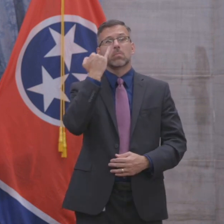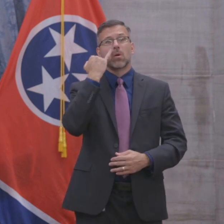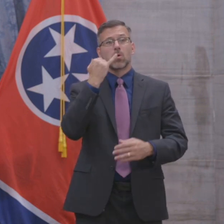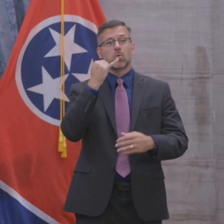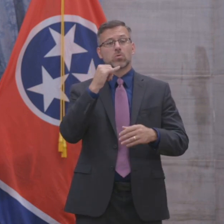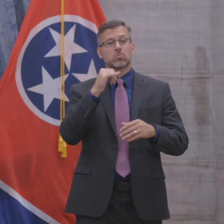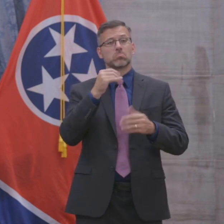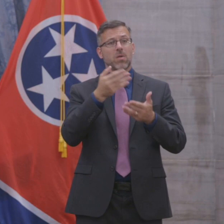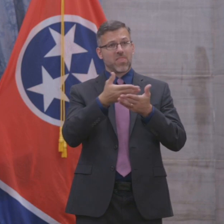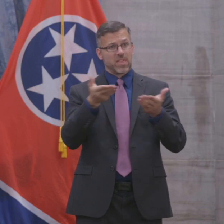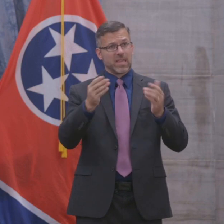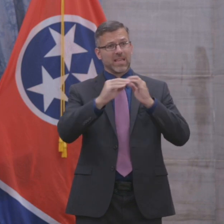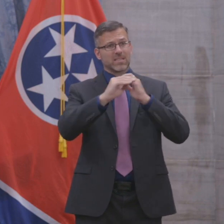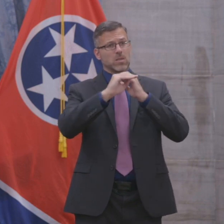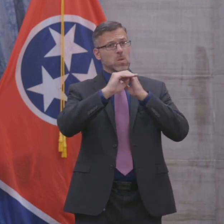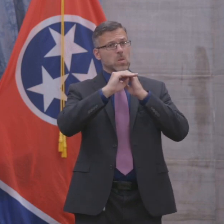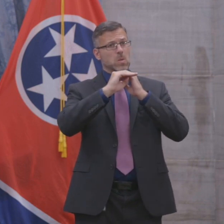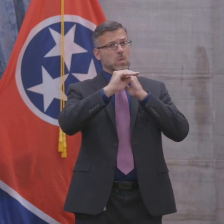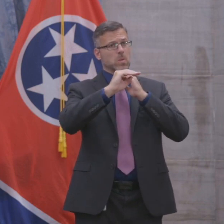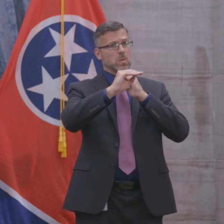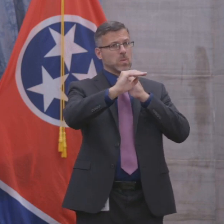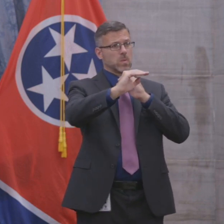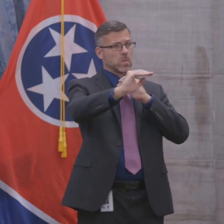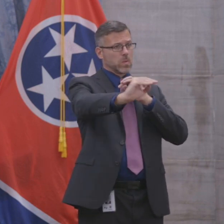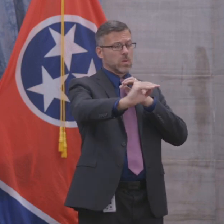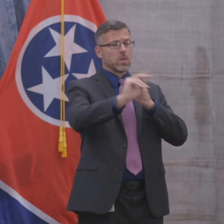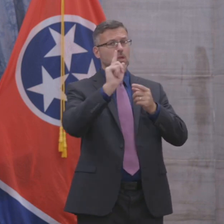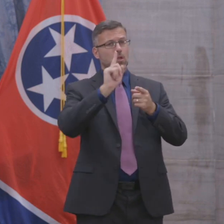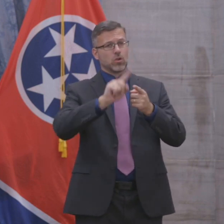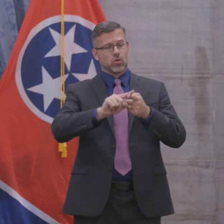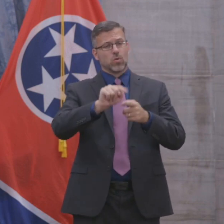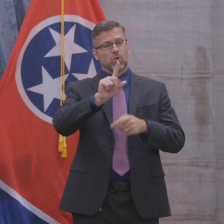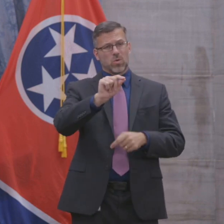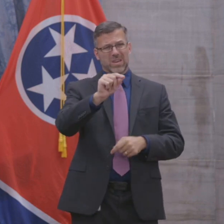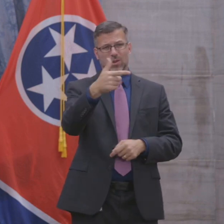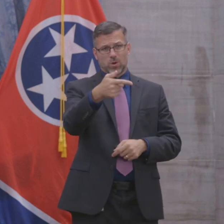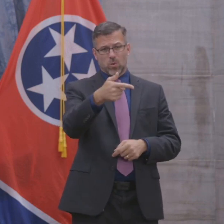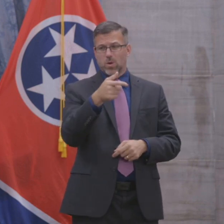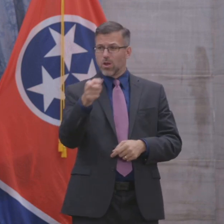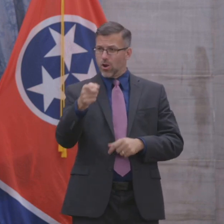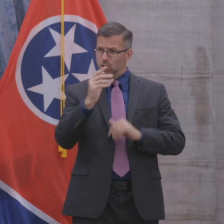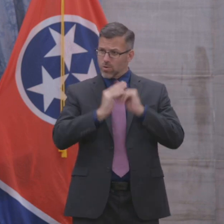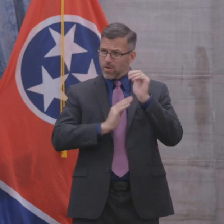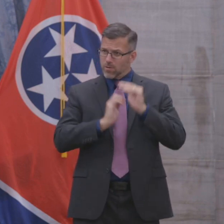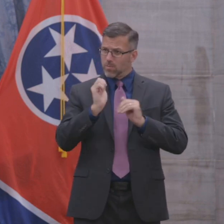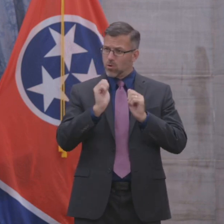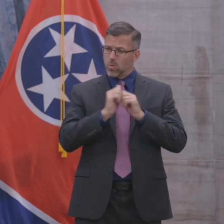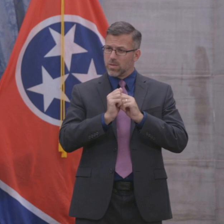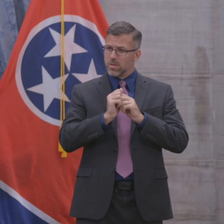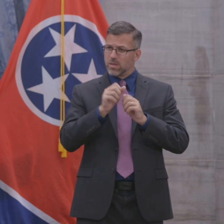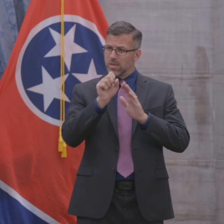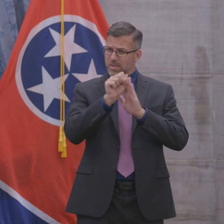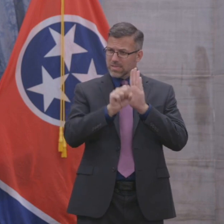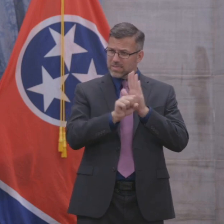very cautiously optimistic. I'm very hopeful for where it's headed. I think we know that I think so this change rapidly and